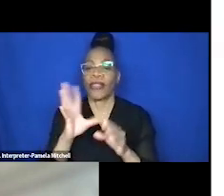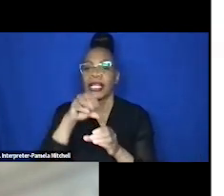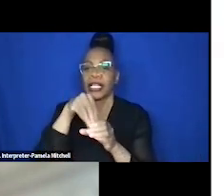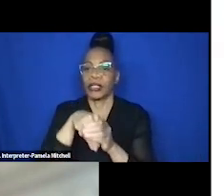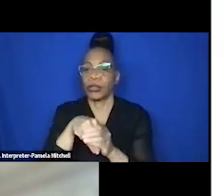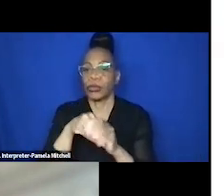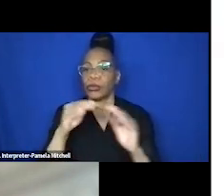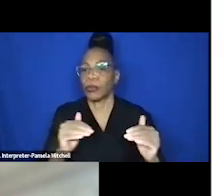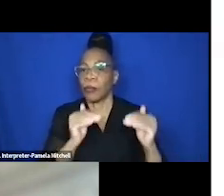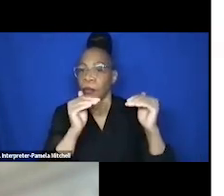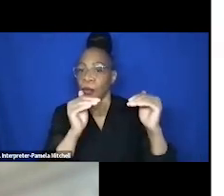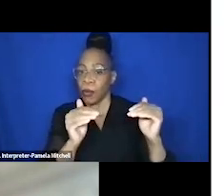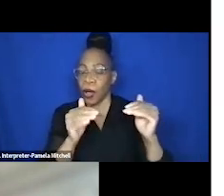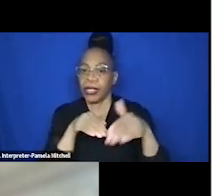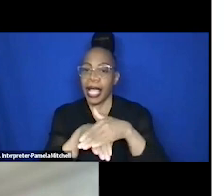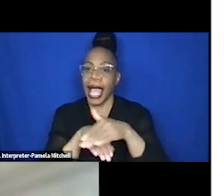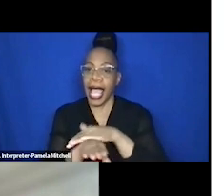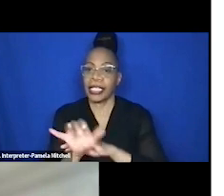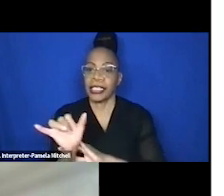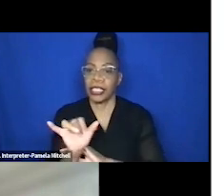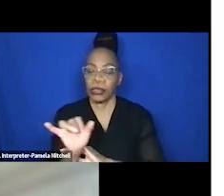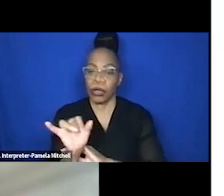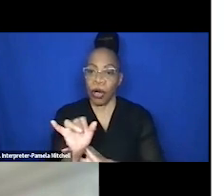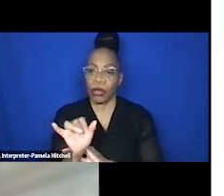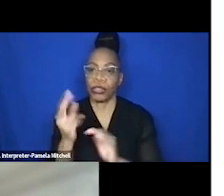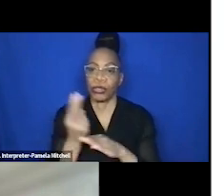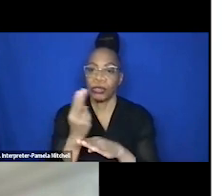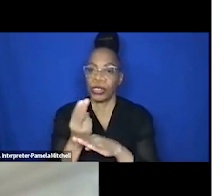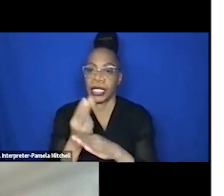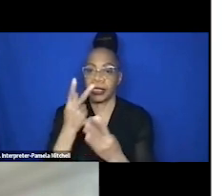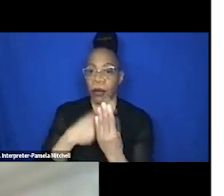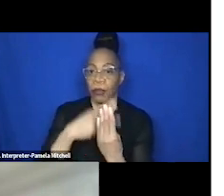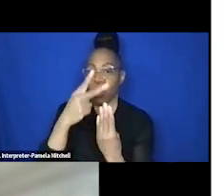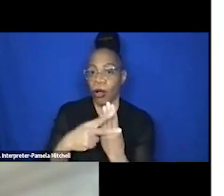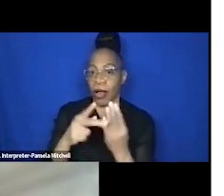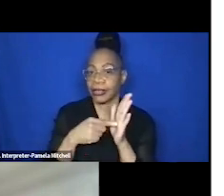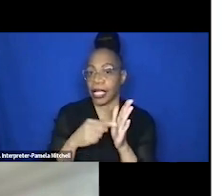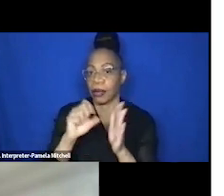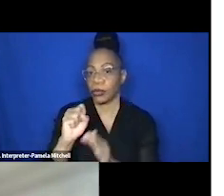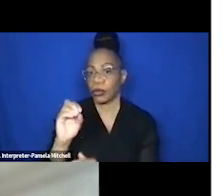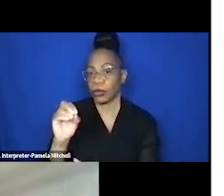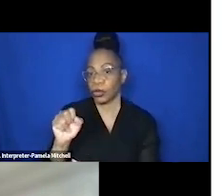and utilization of mainstream programs such as SOAR. Today, you will hear from states